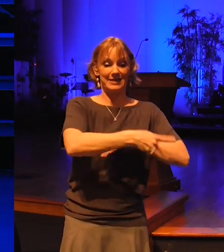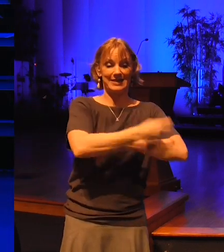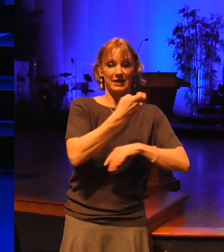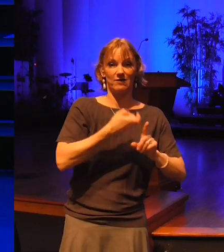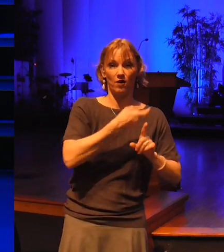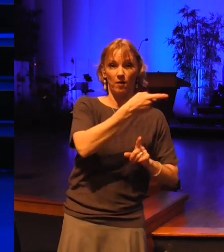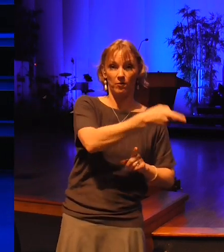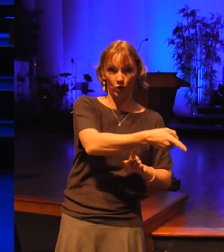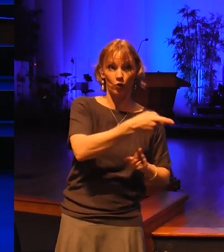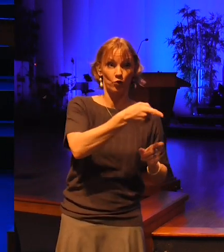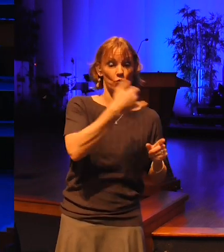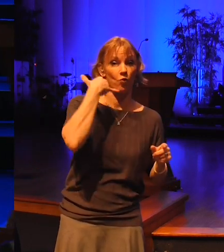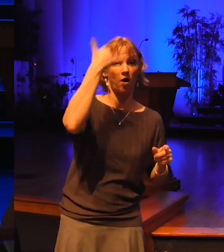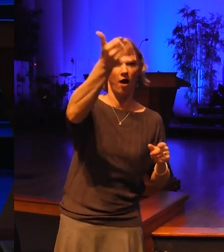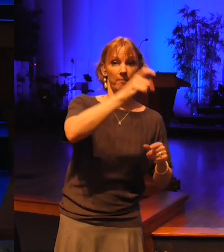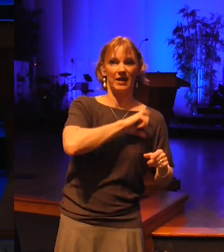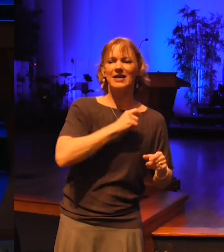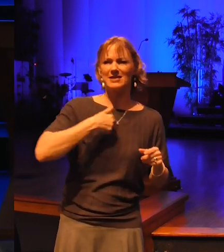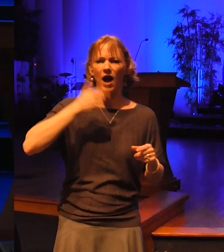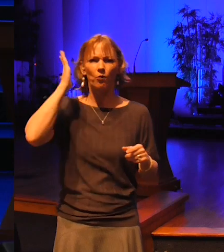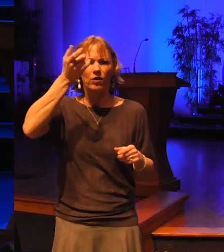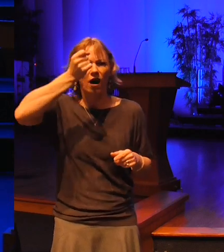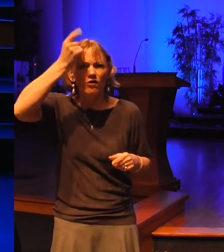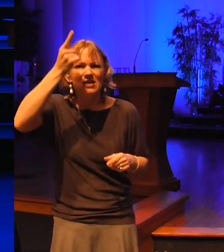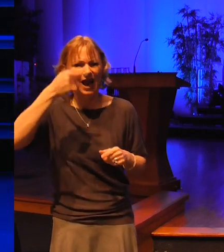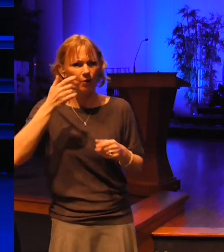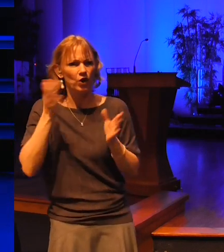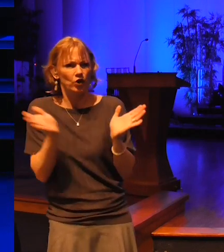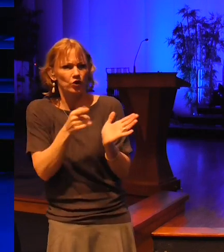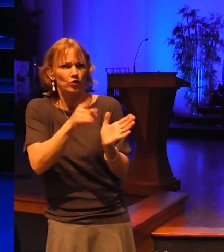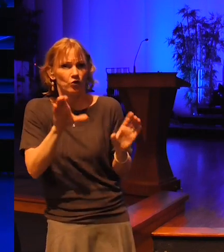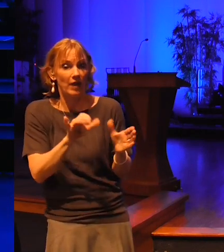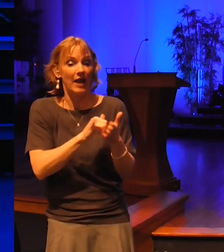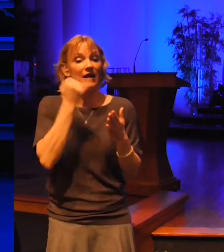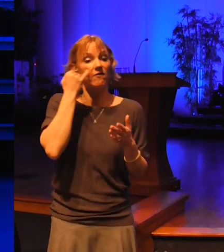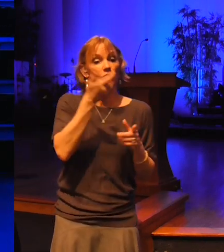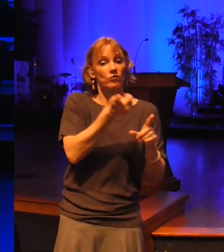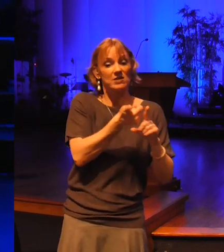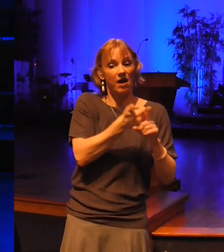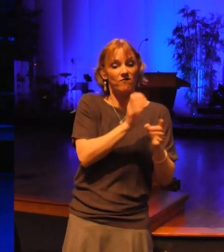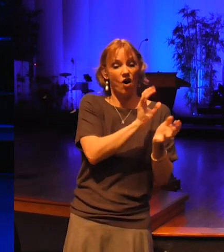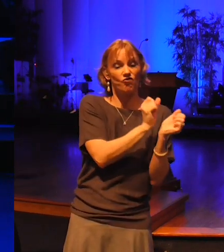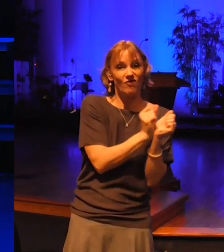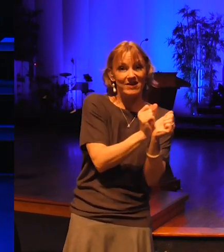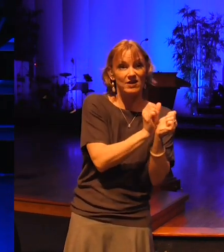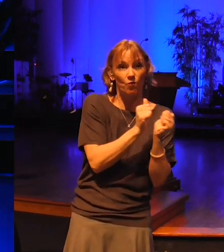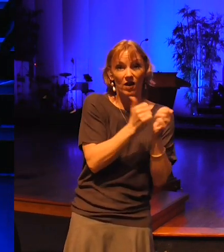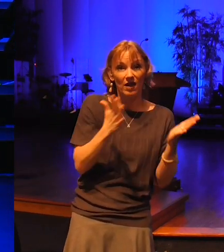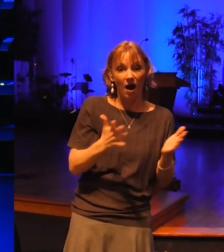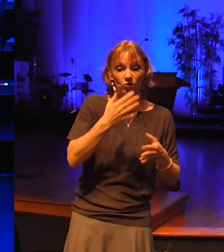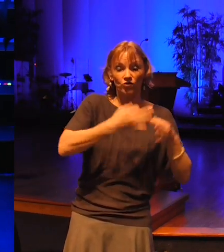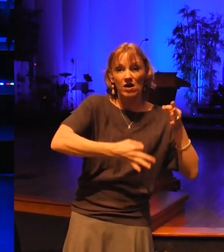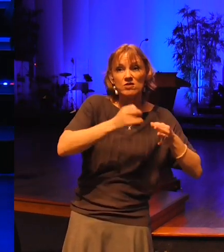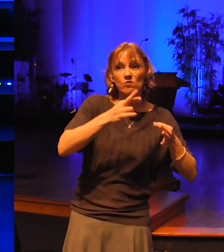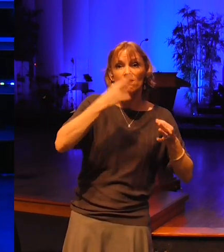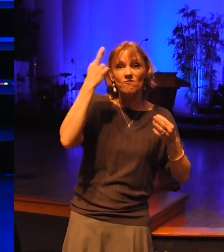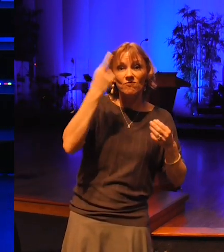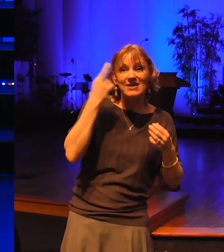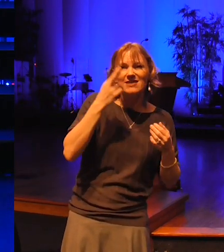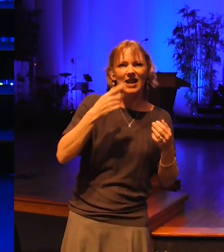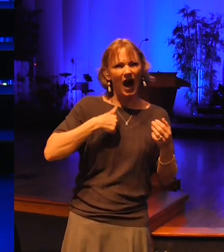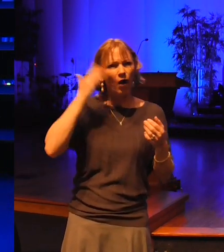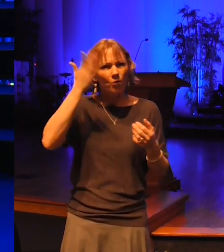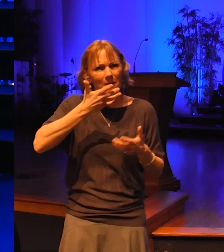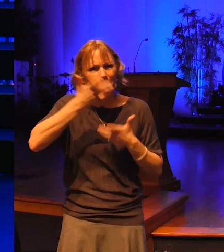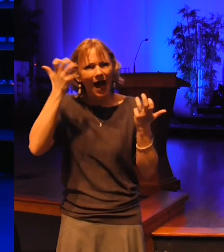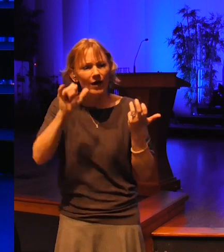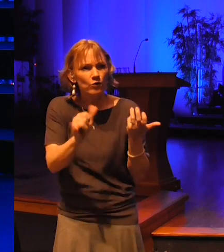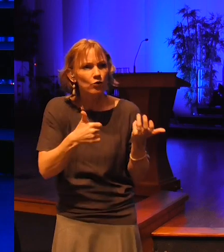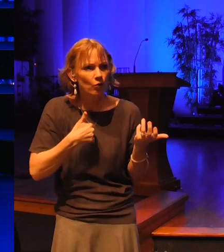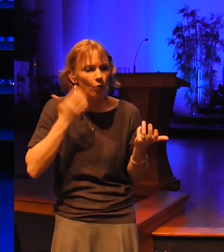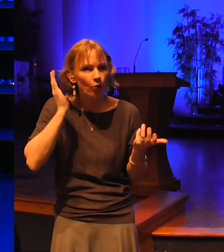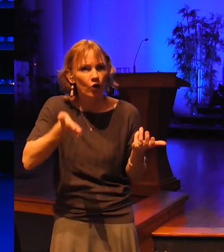you to do just that if you were arrested without justice or reasoning I'd be mad too i think Jesus